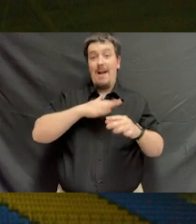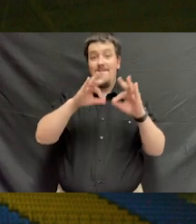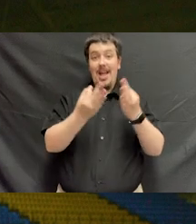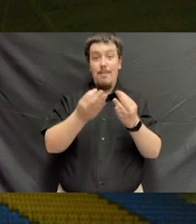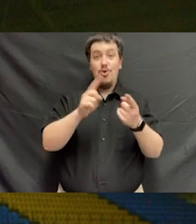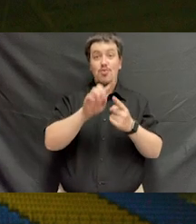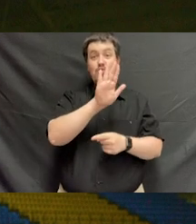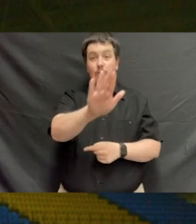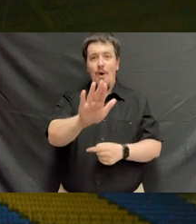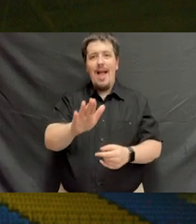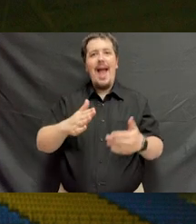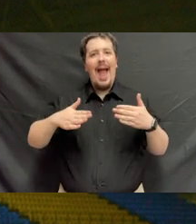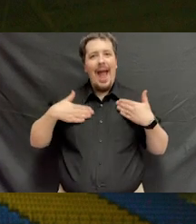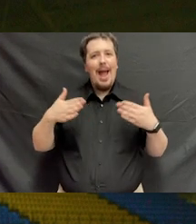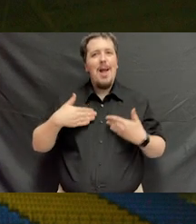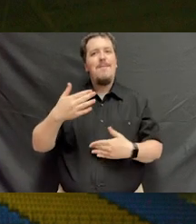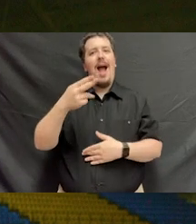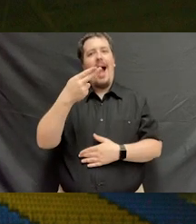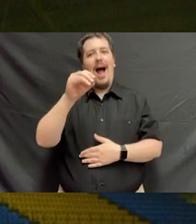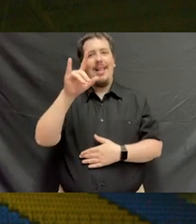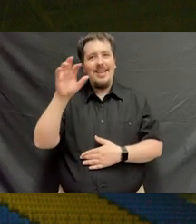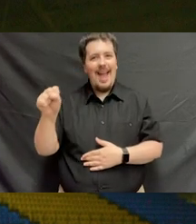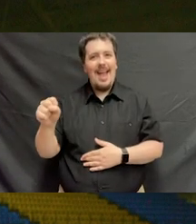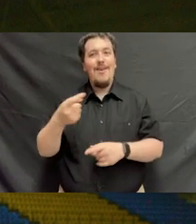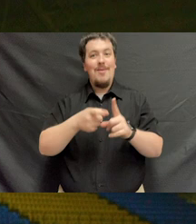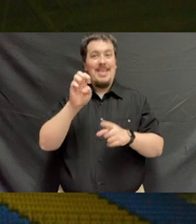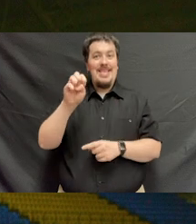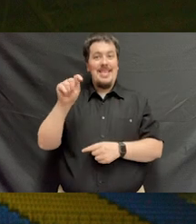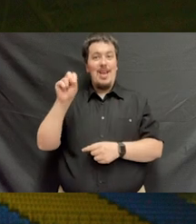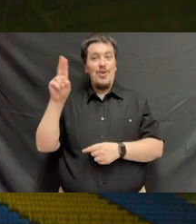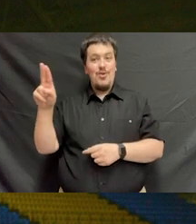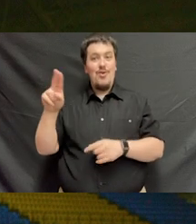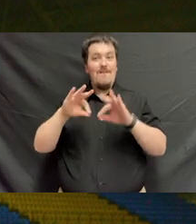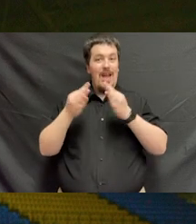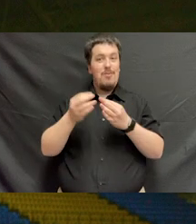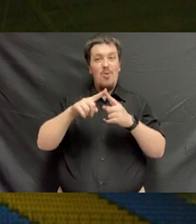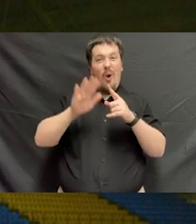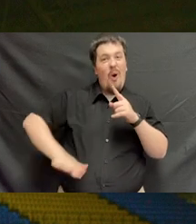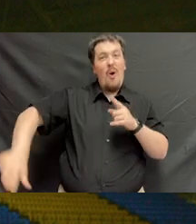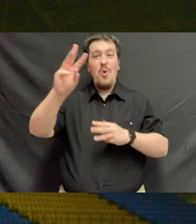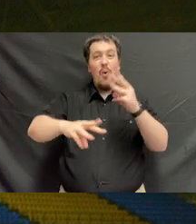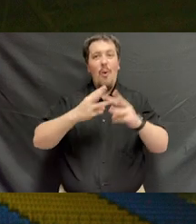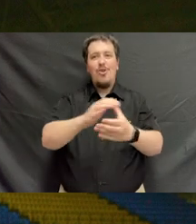So from my family to yours, Happy Holidays. From the ETSU family to families all across the globe,